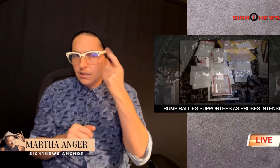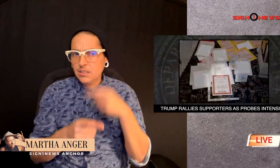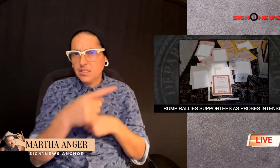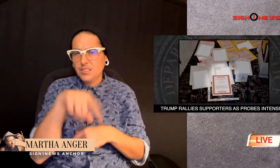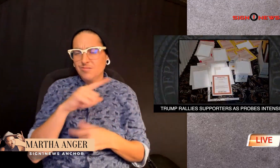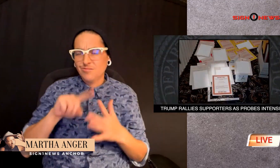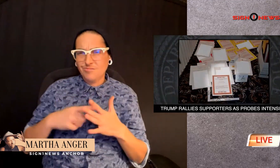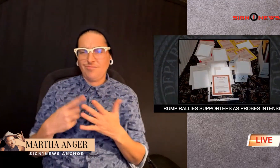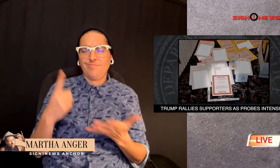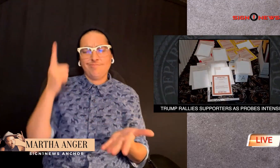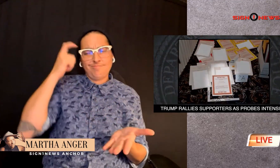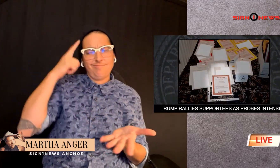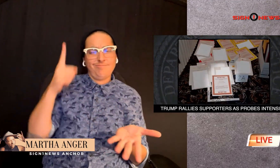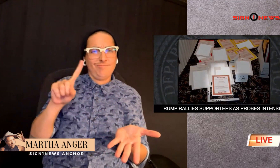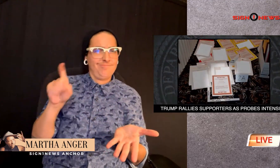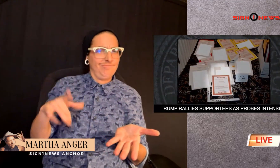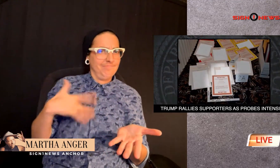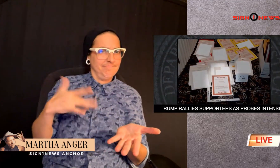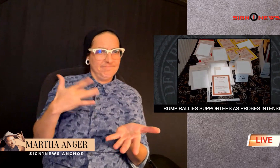as questions over his activities increase